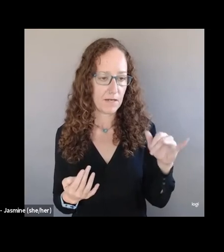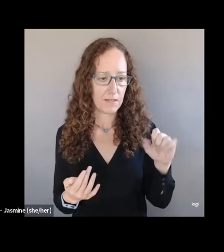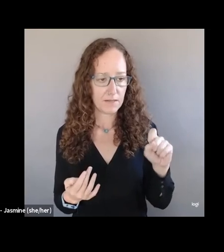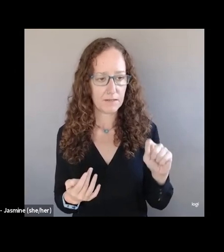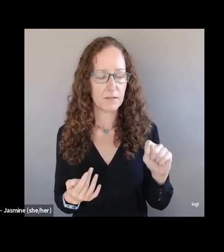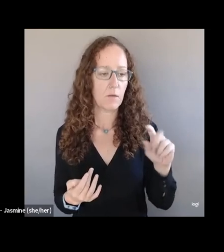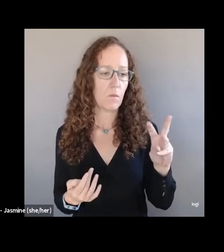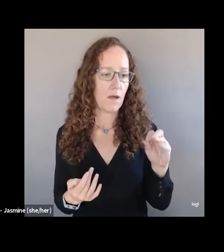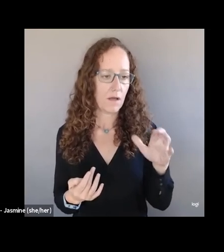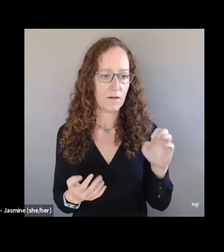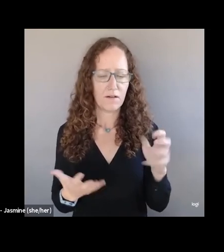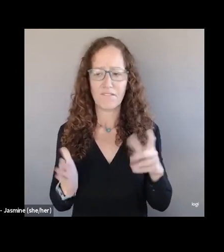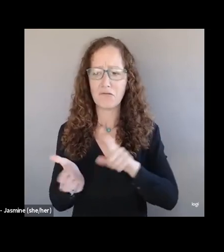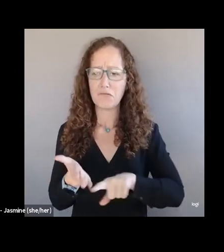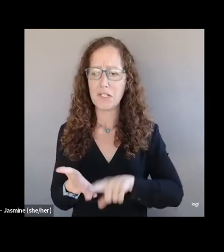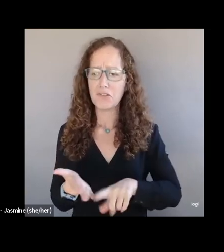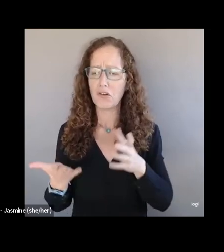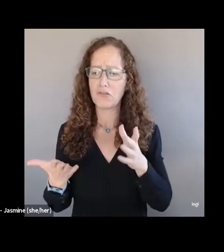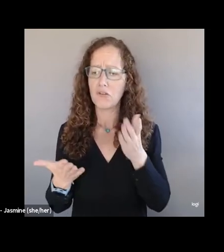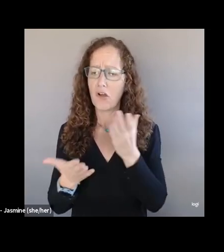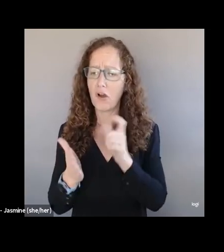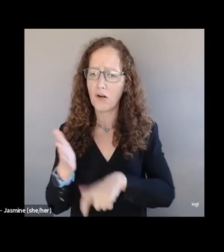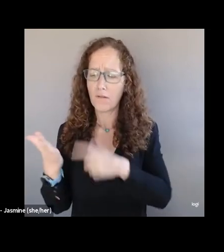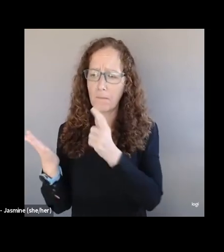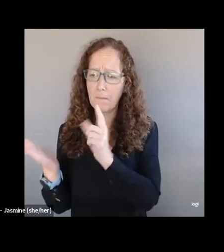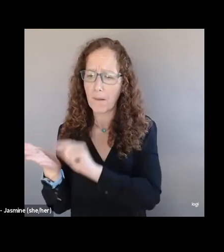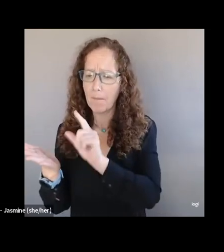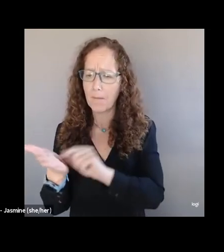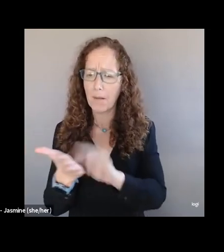and is the award winning author of five books, including her